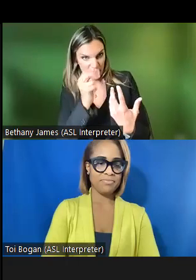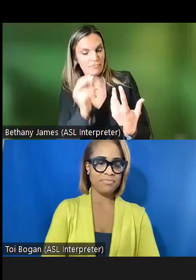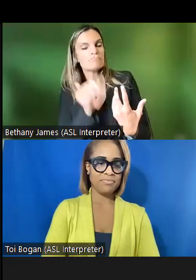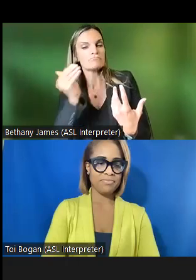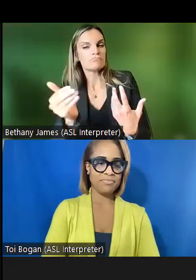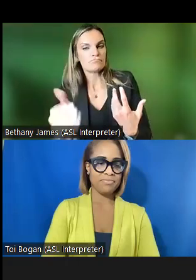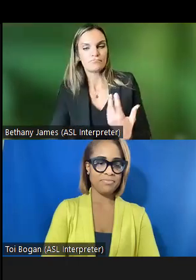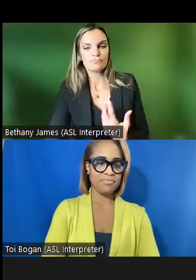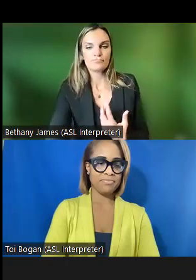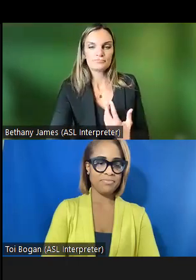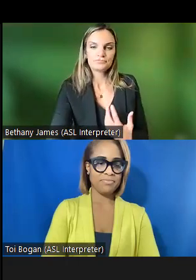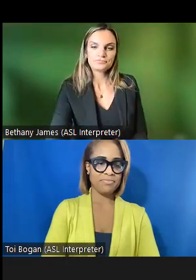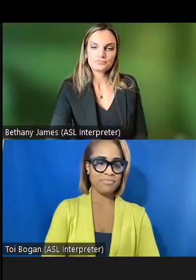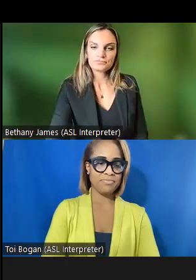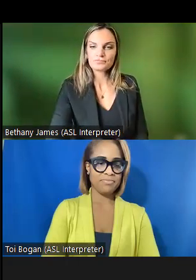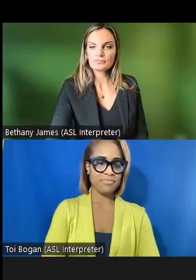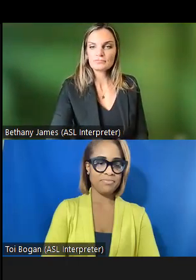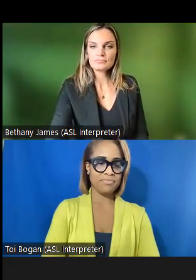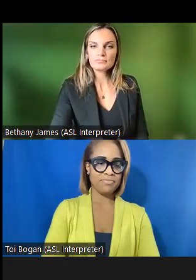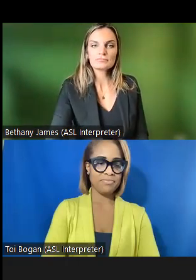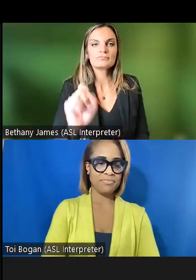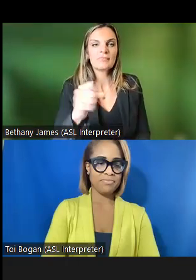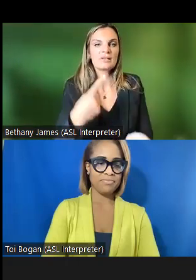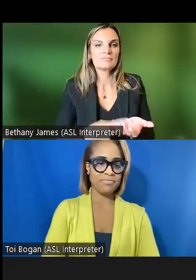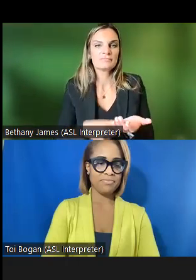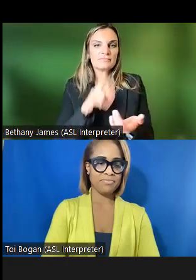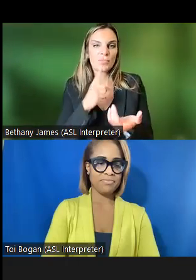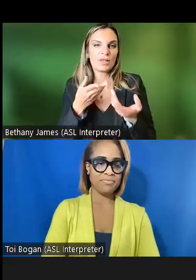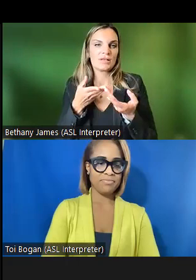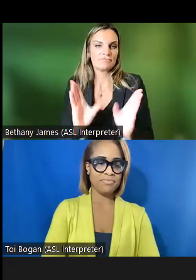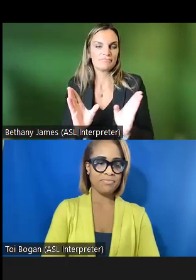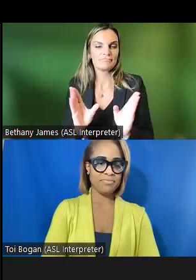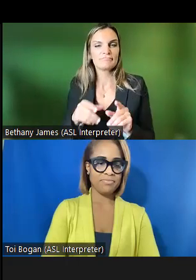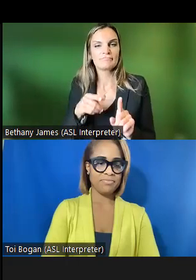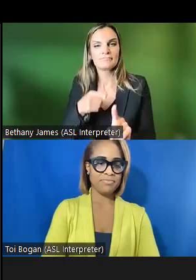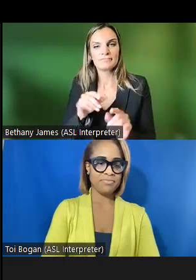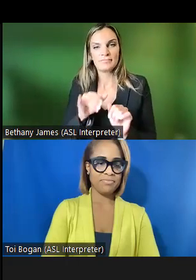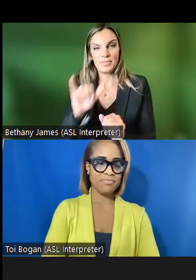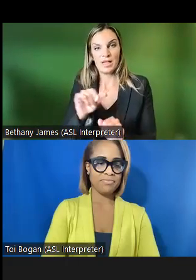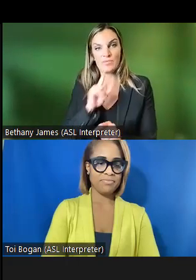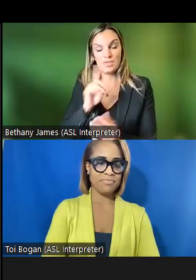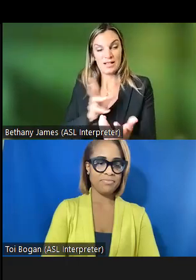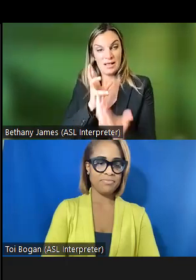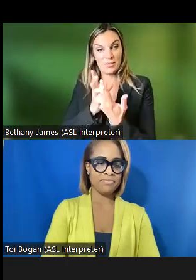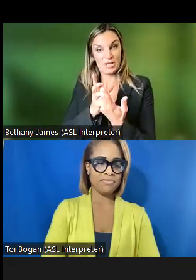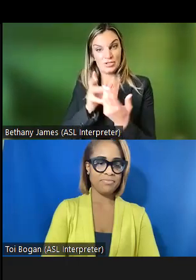So I can speak in generalities about how those types of accommodation requests are processed and come in.